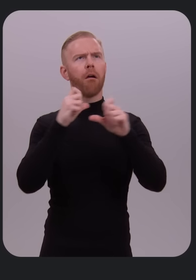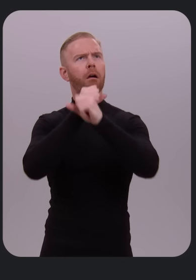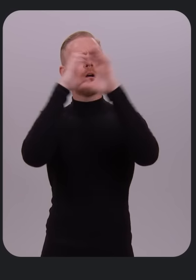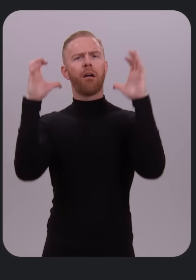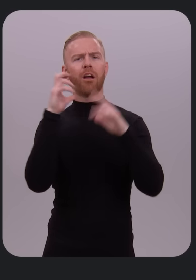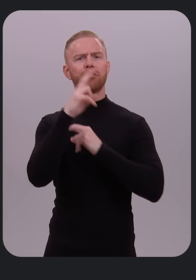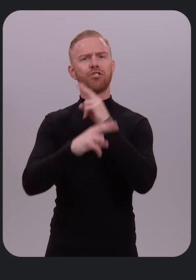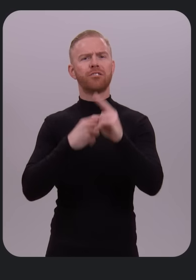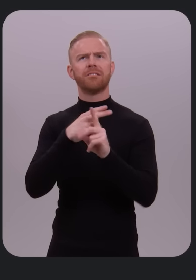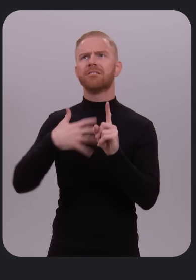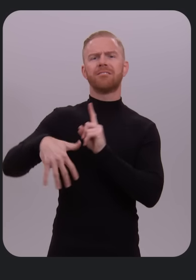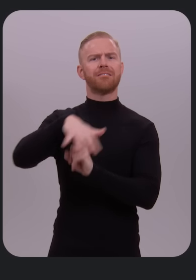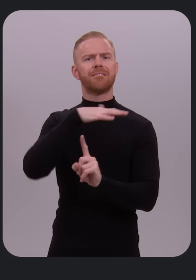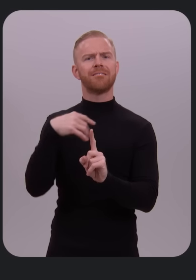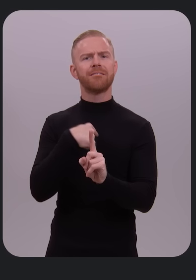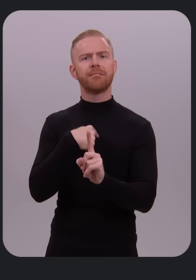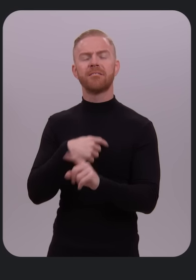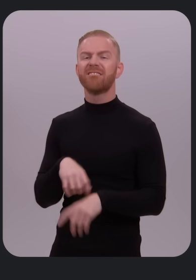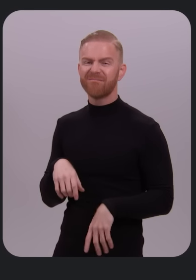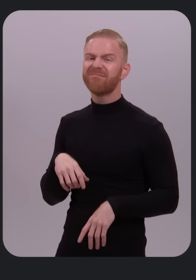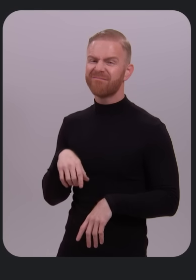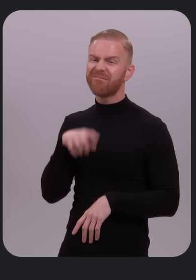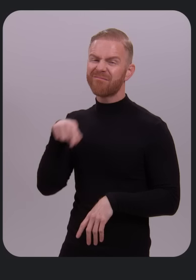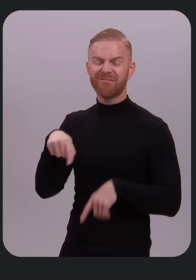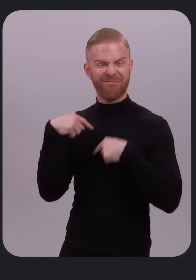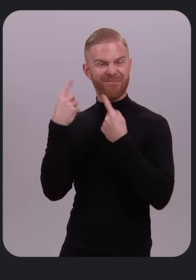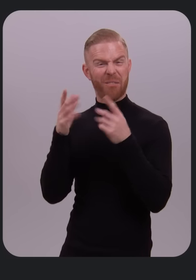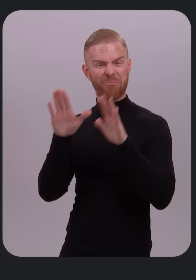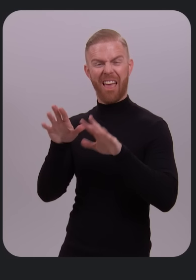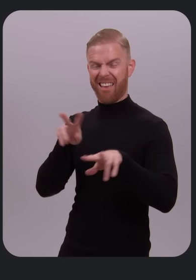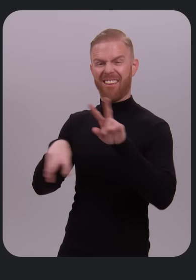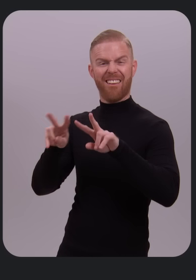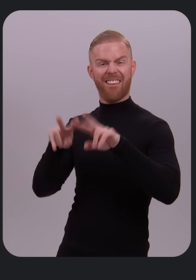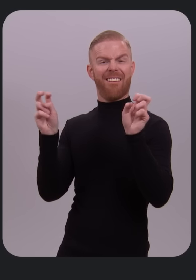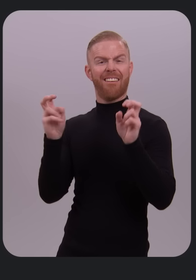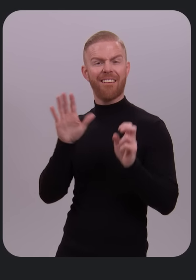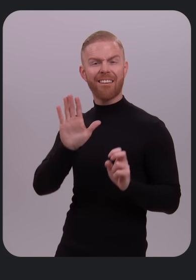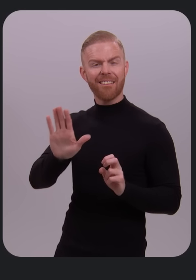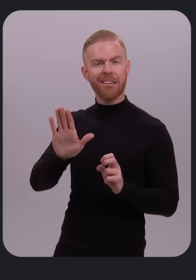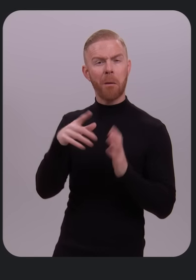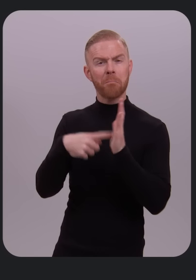It's been incredibly interesting to see the strengths of these models, the limits of the models,